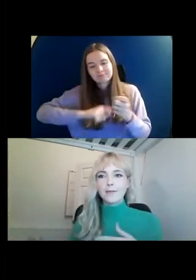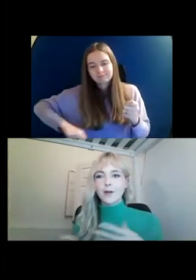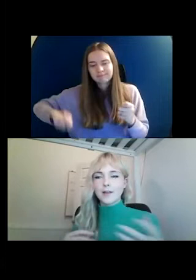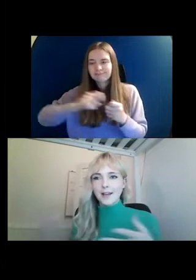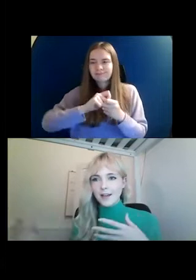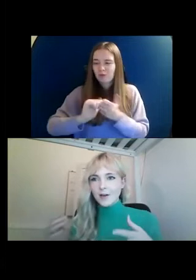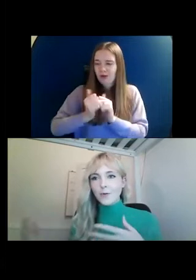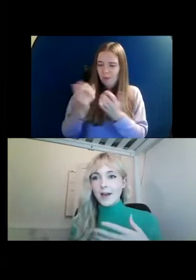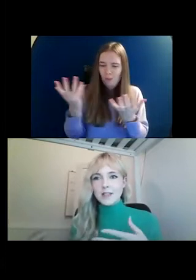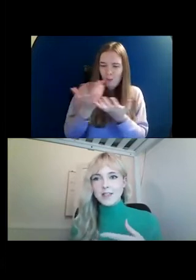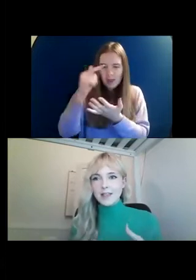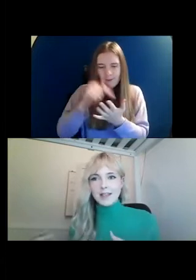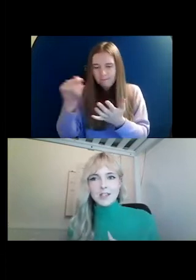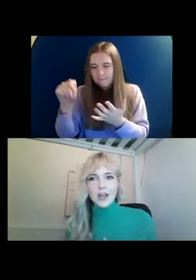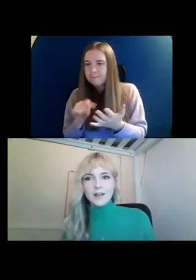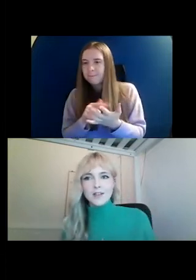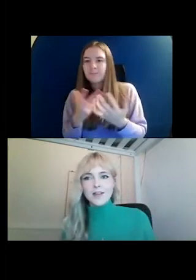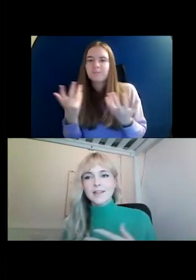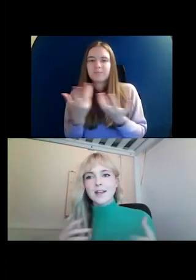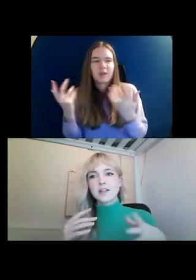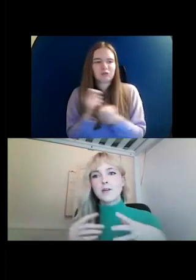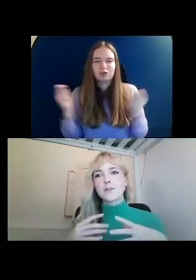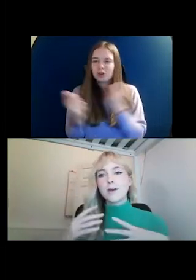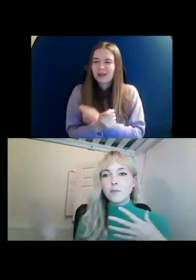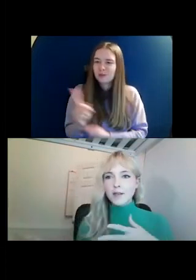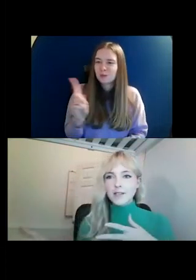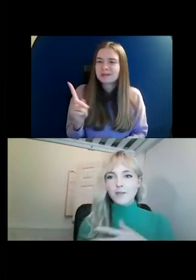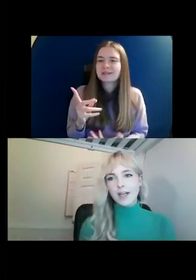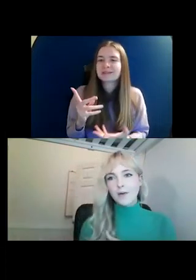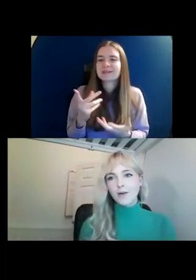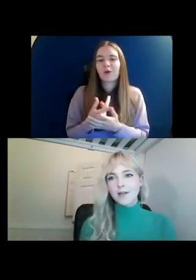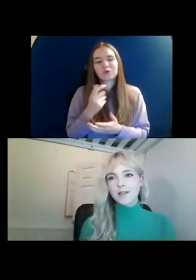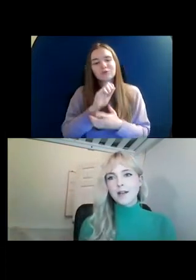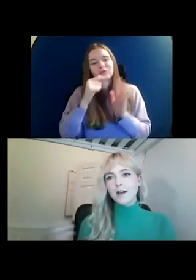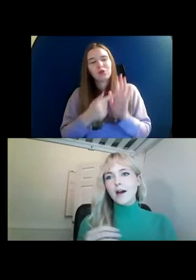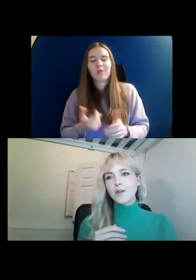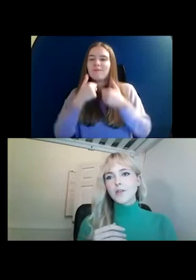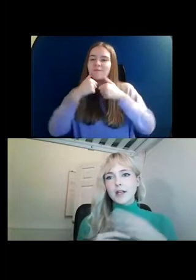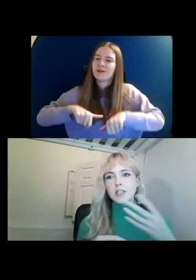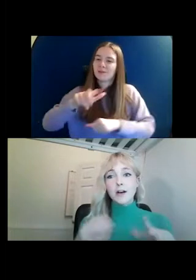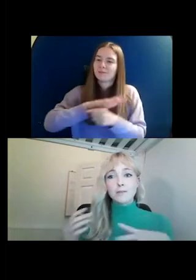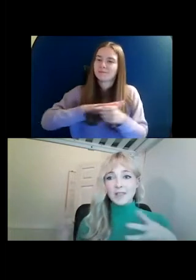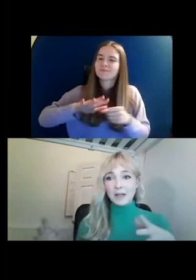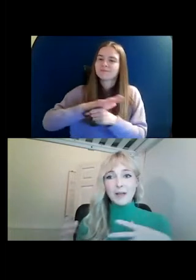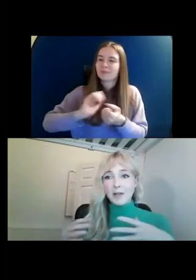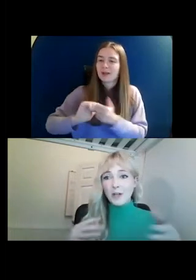and where they would like to see things changed, and sketching out their favorite bits of the neighborhoods. And also sketching out, maybe they're passing